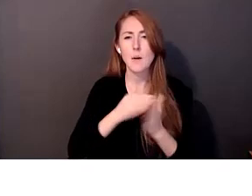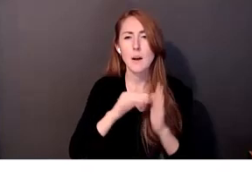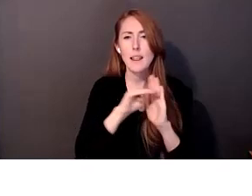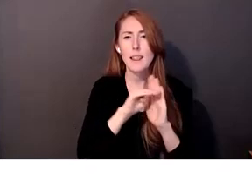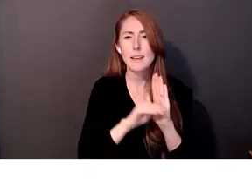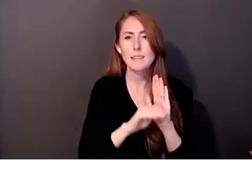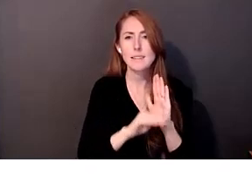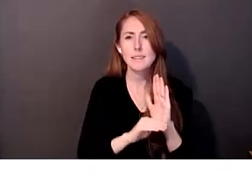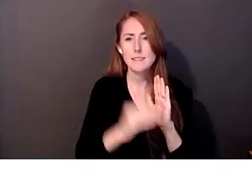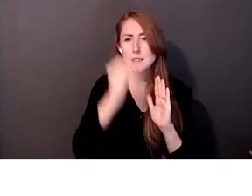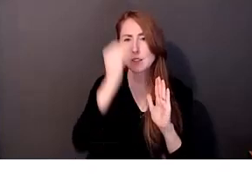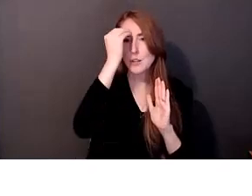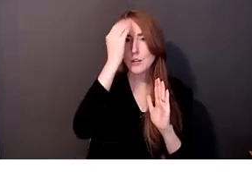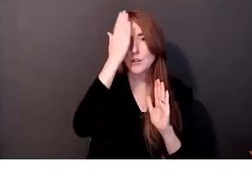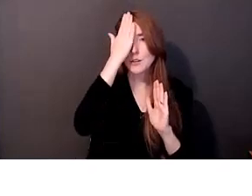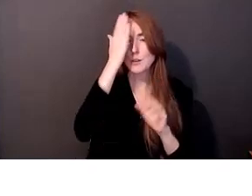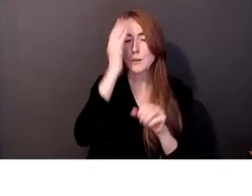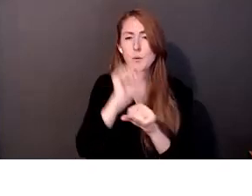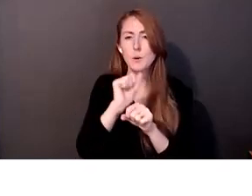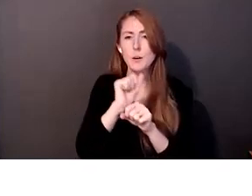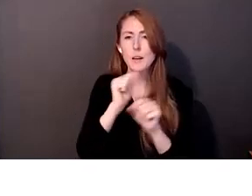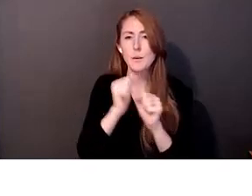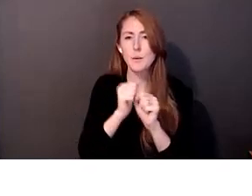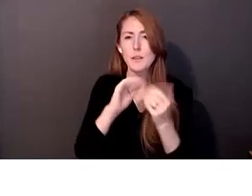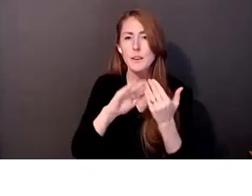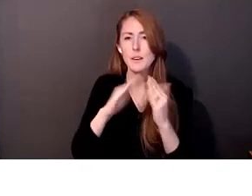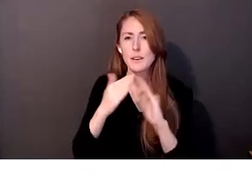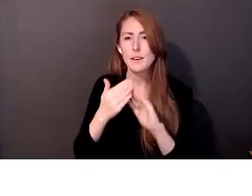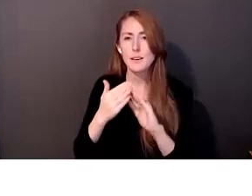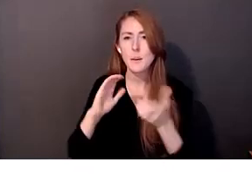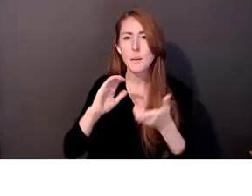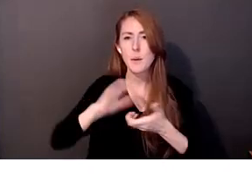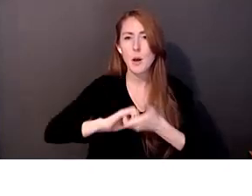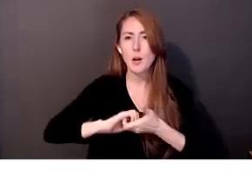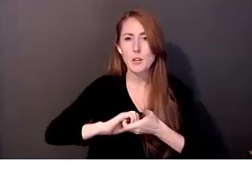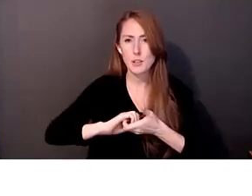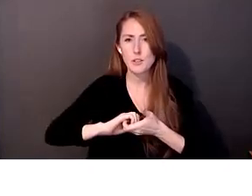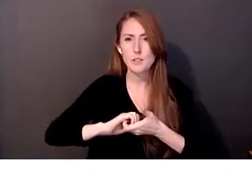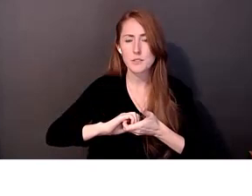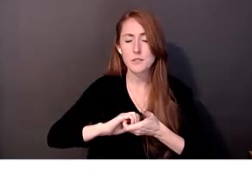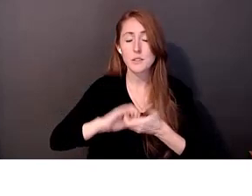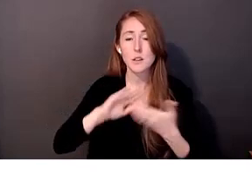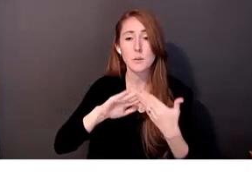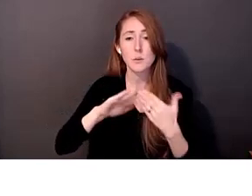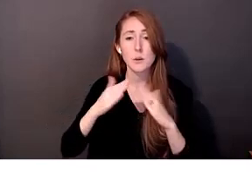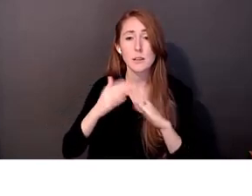partners, so of performing a community-based participatory research.